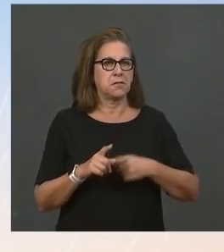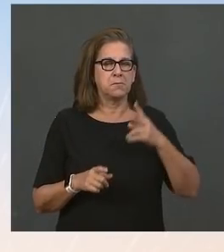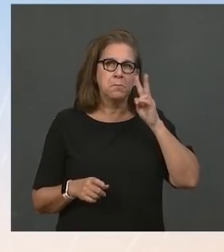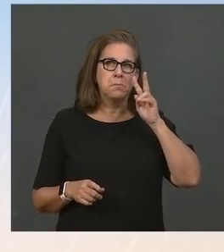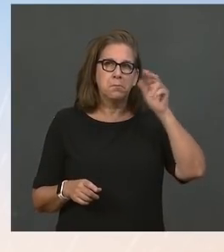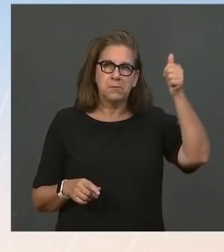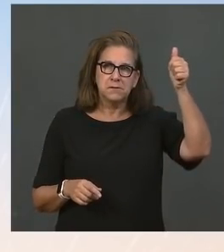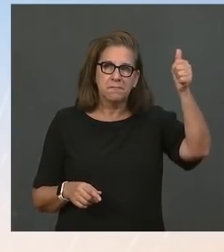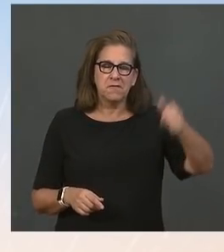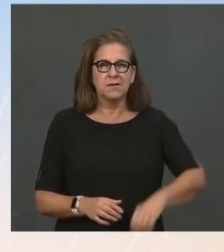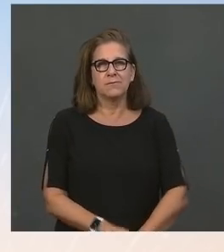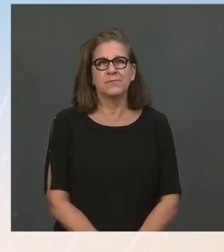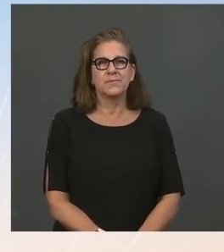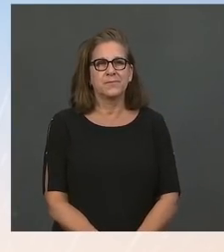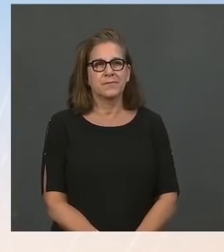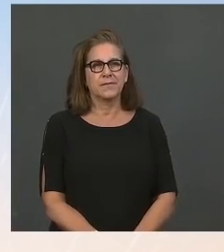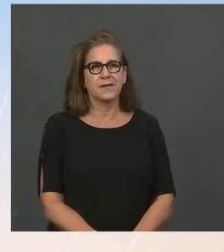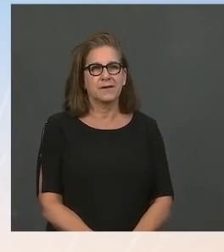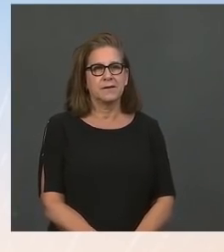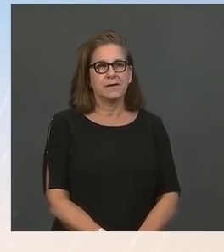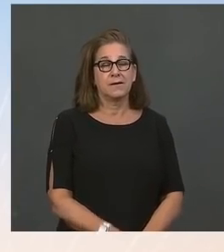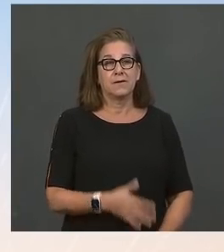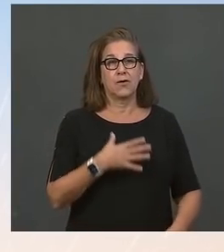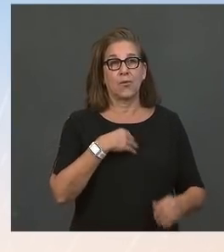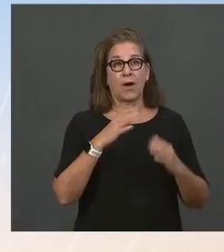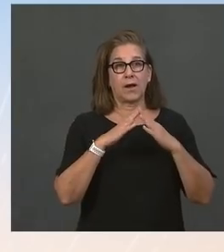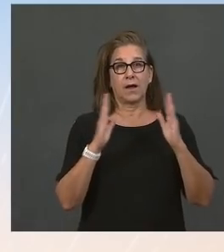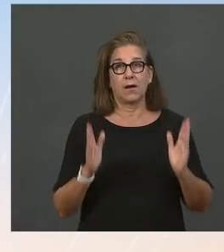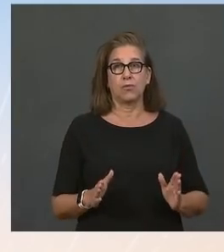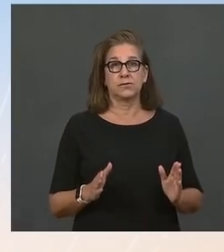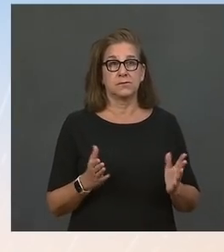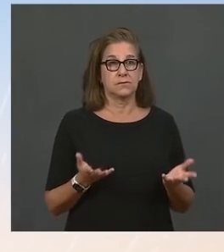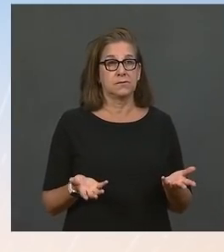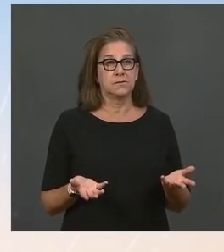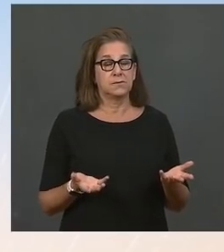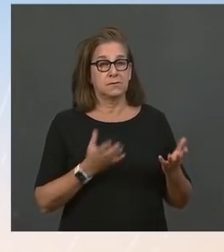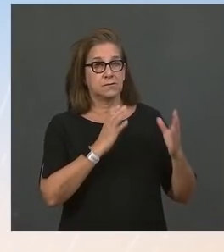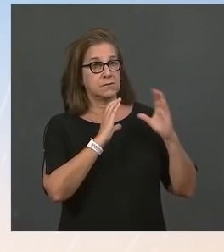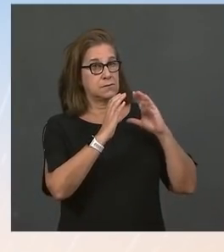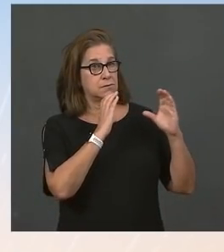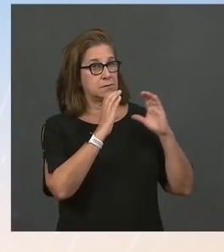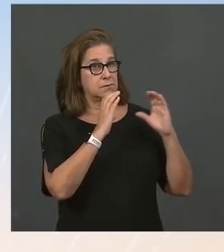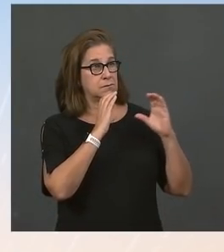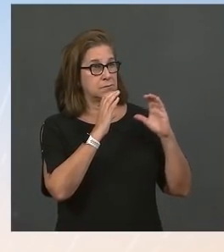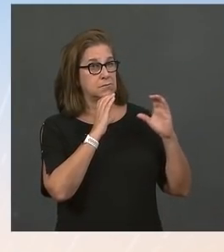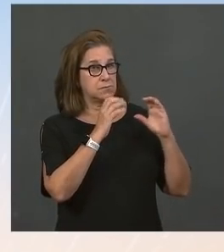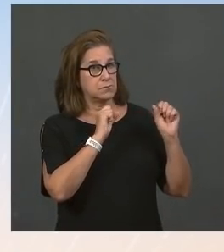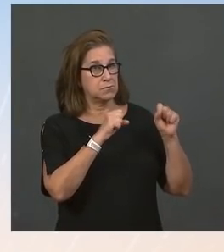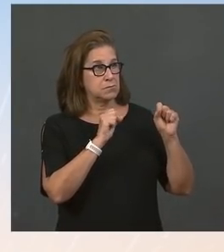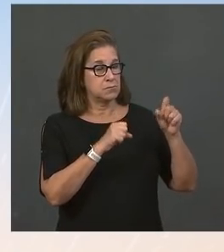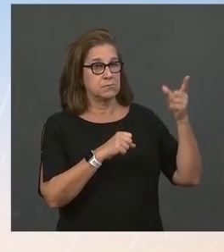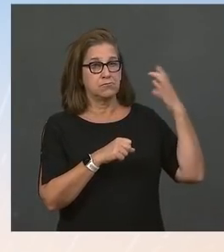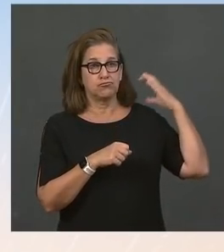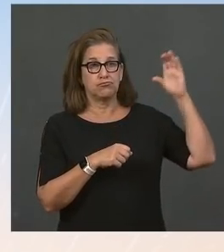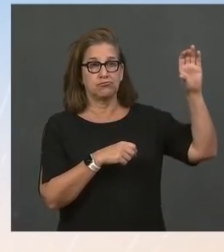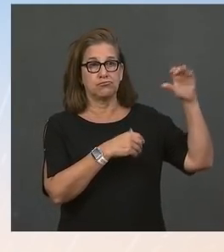with the DHS on this? Like, do we know why this has been stalled? Ms. Psaki: Yes, but they're overseeing the investigation, so we'll -- I would point to them on any update on the status.